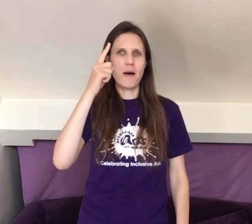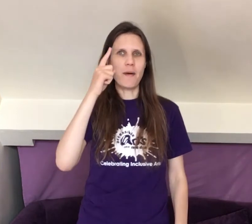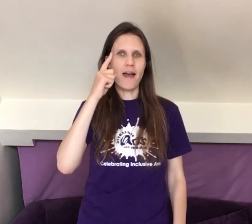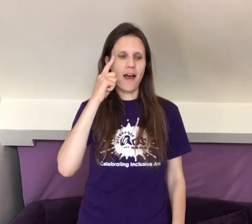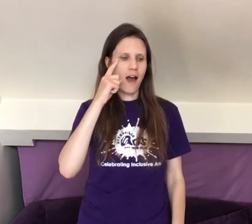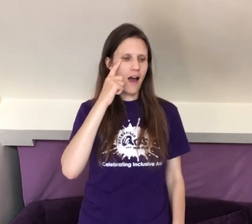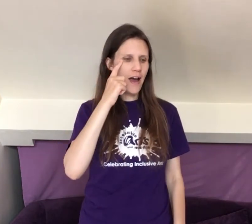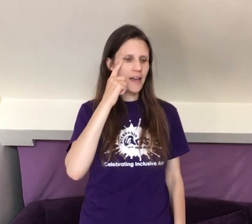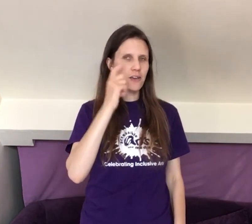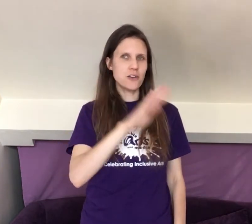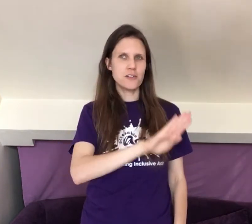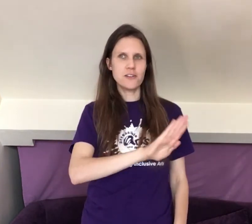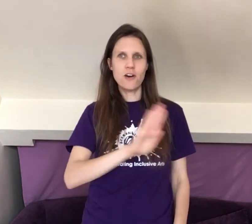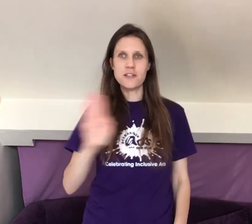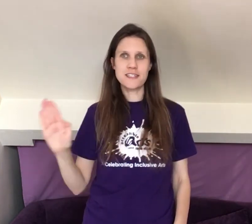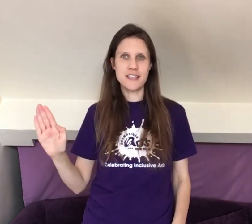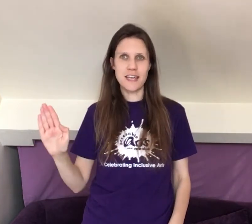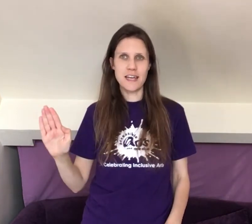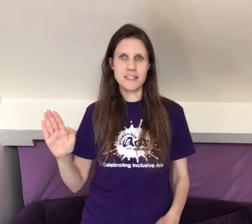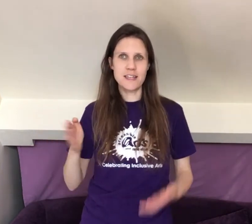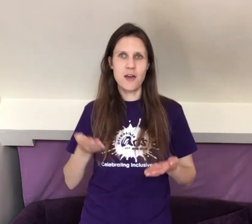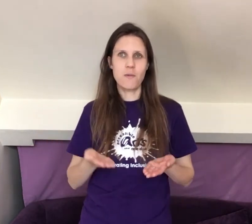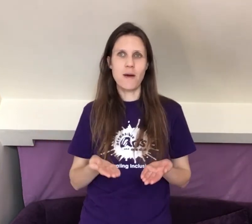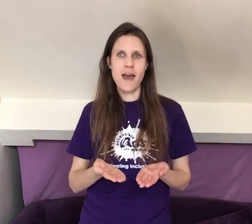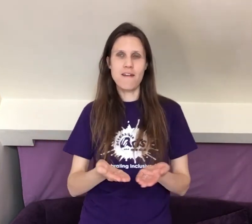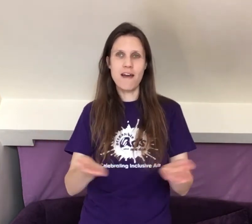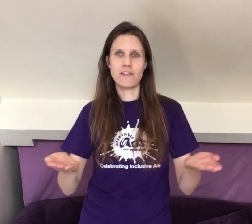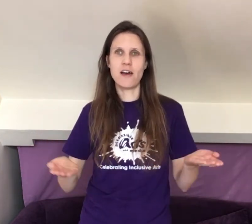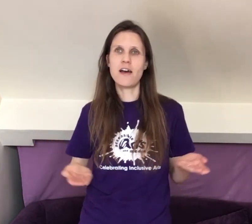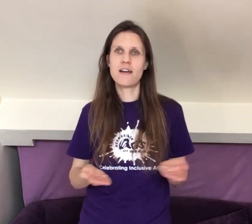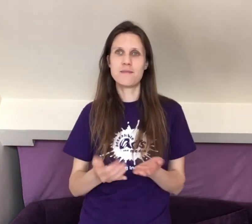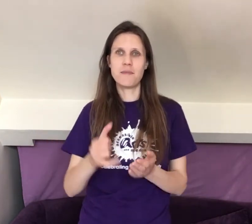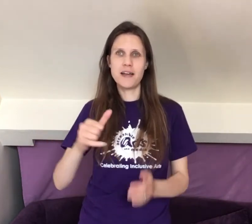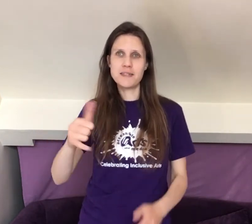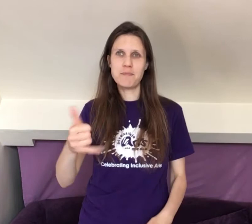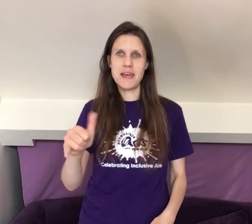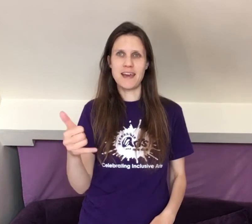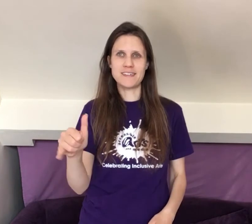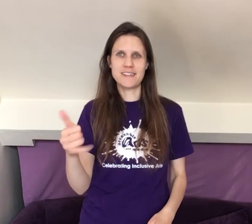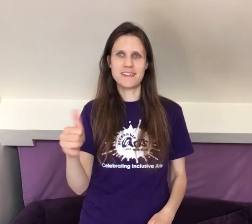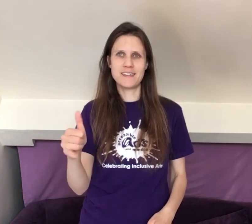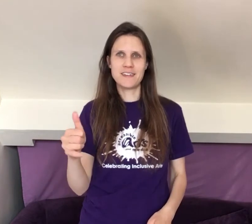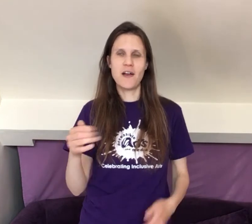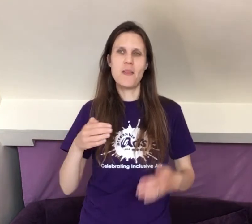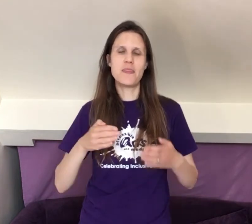But my eye could not see it, wherever might be it.